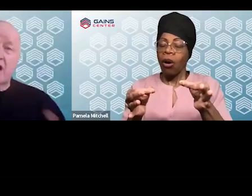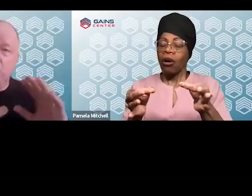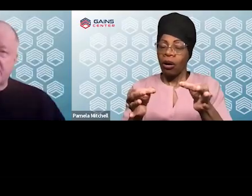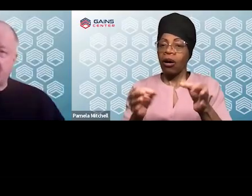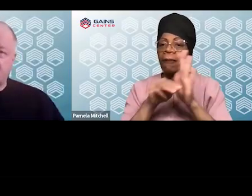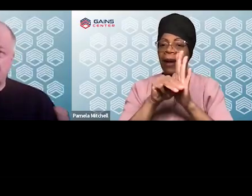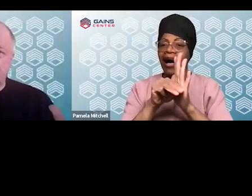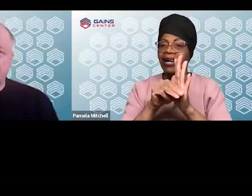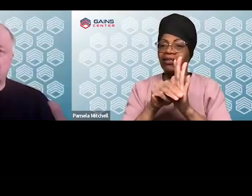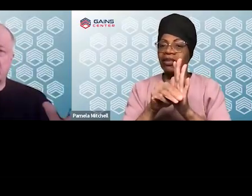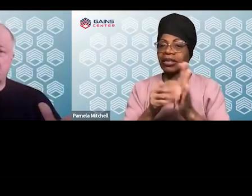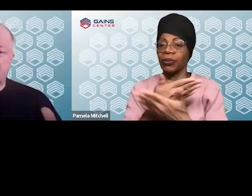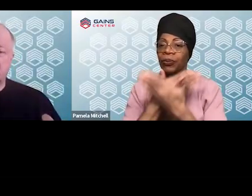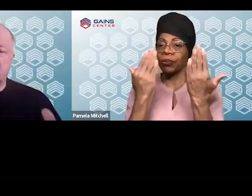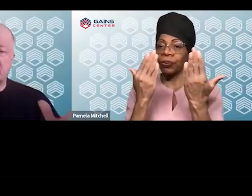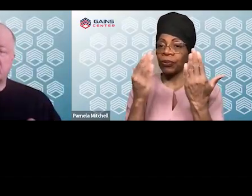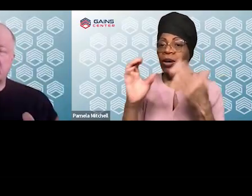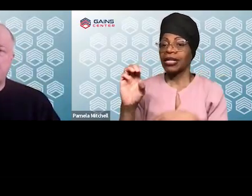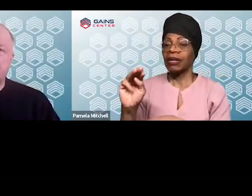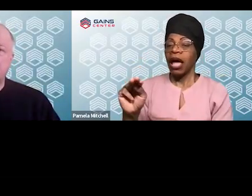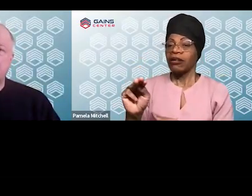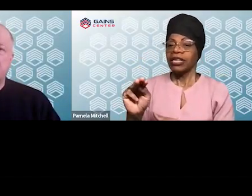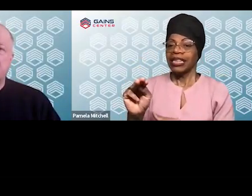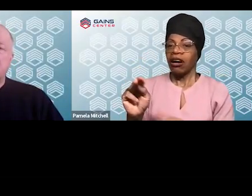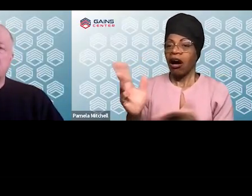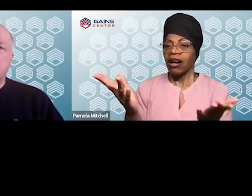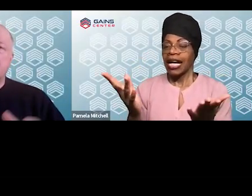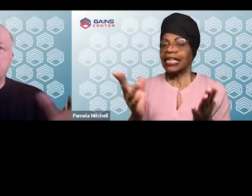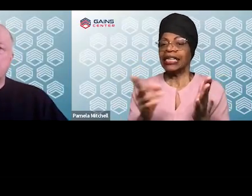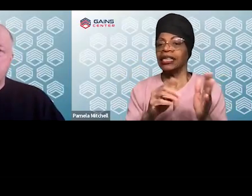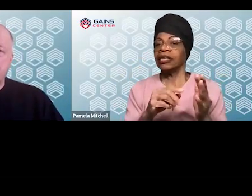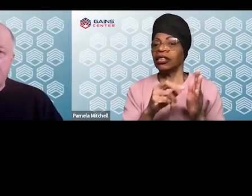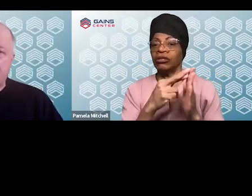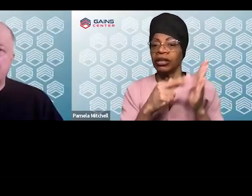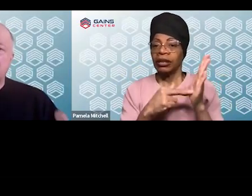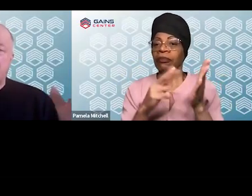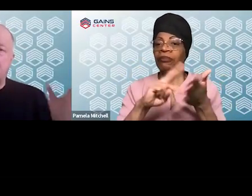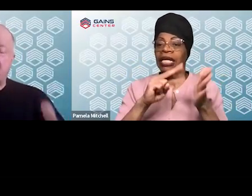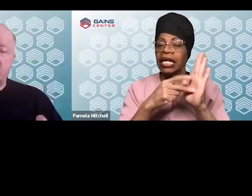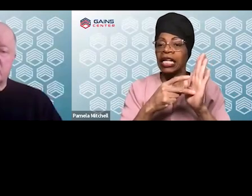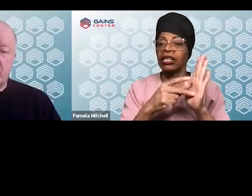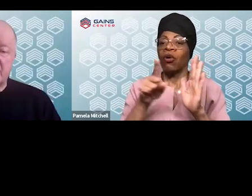There are no sanctions in contingency management. Contingency management is a 100% application